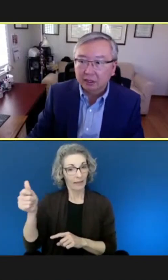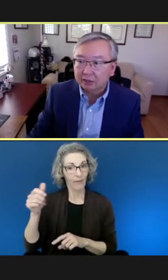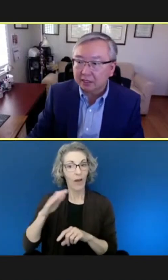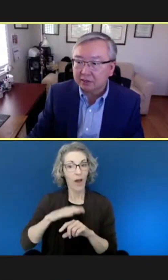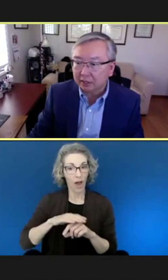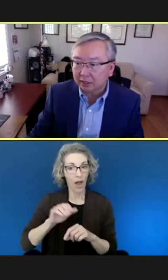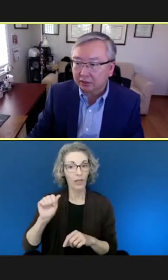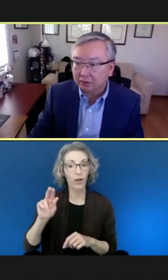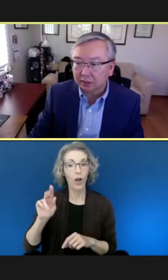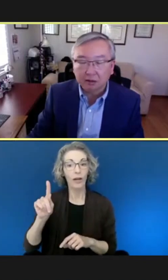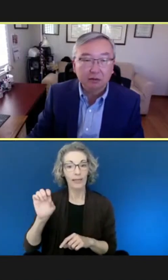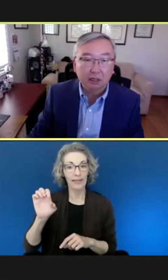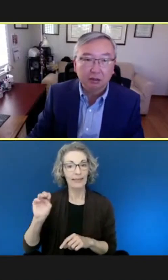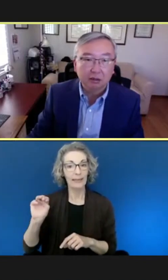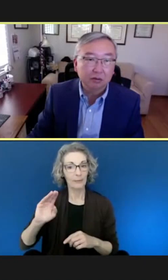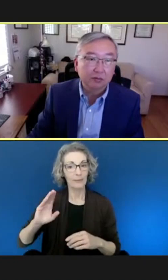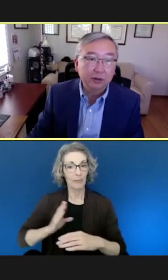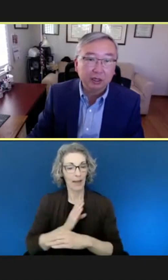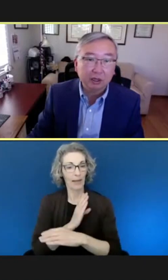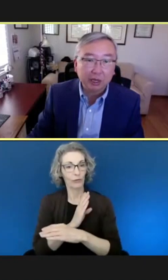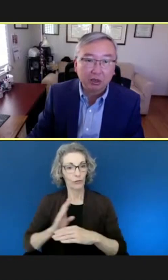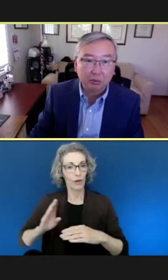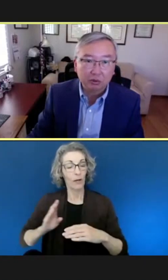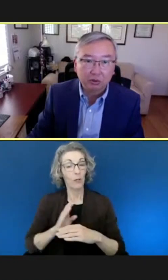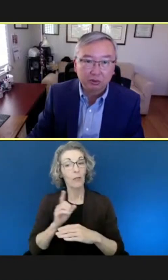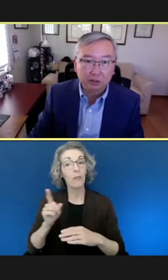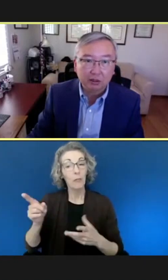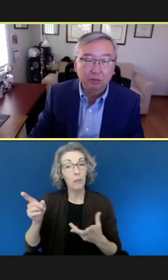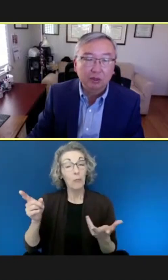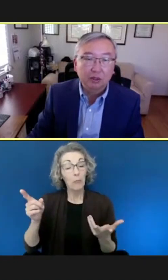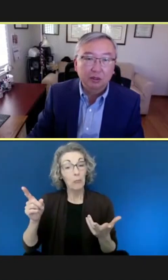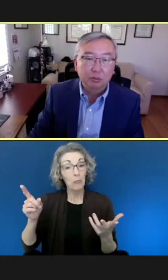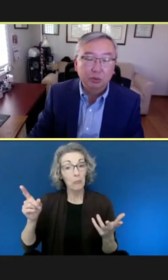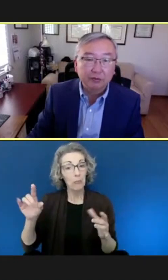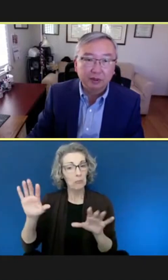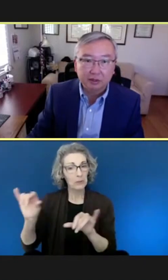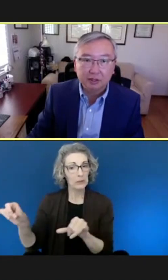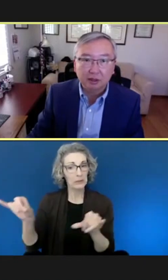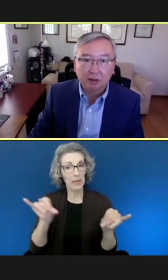And that's actually very comparable to the prevalence